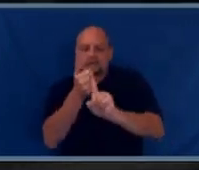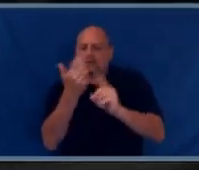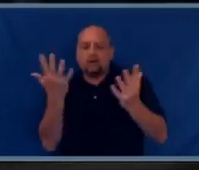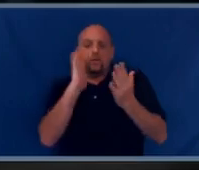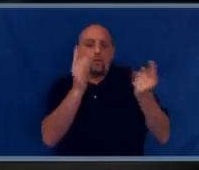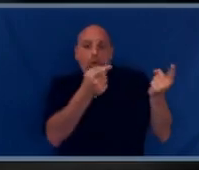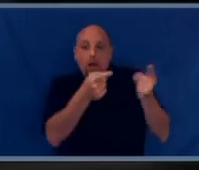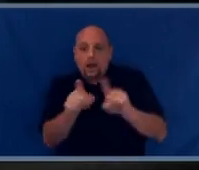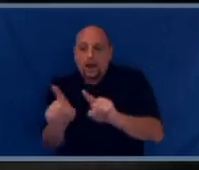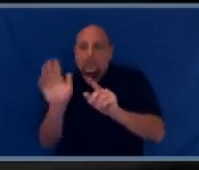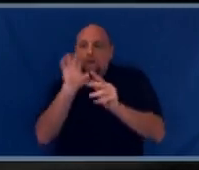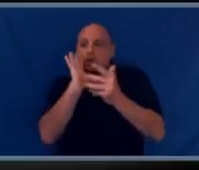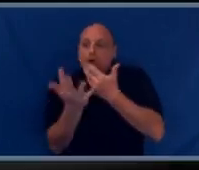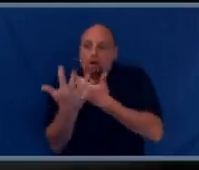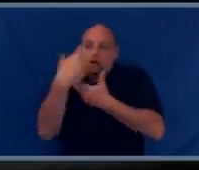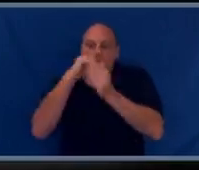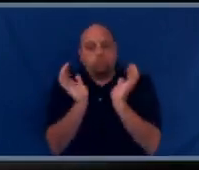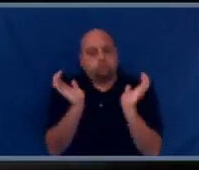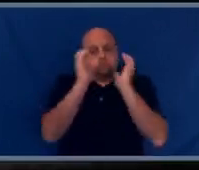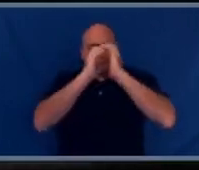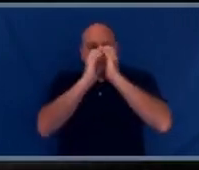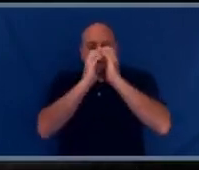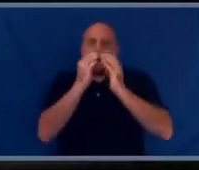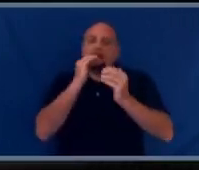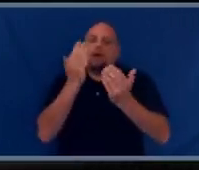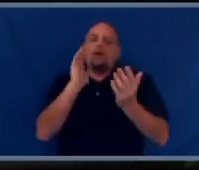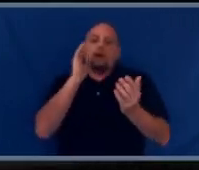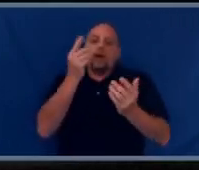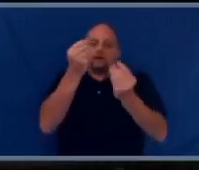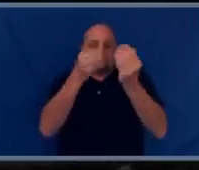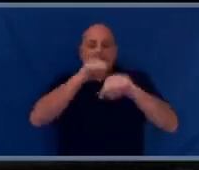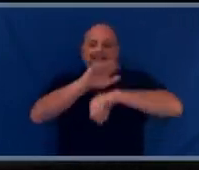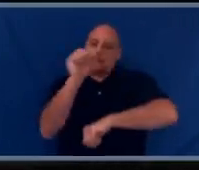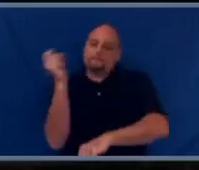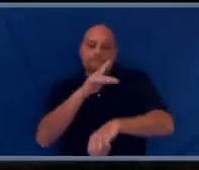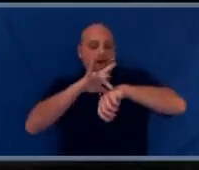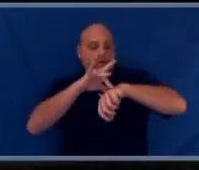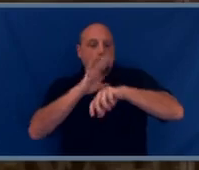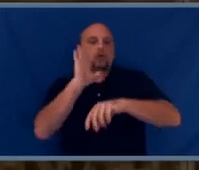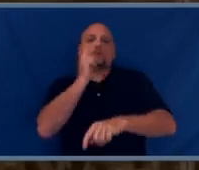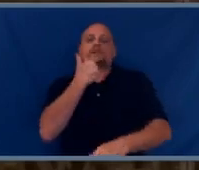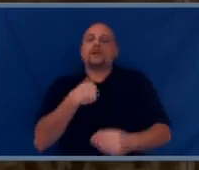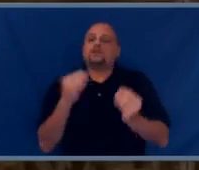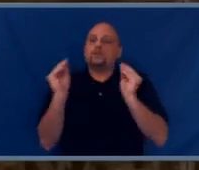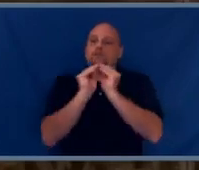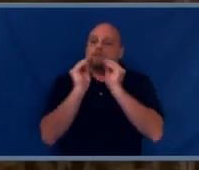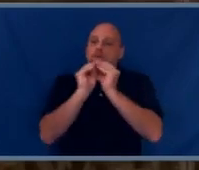CAPSULE COULD TELL US MORE ABOUT THE HISTORY OF THE SOLAR SYSTEM. THAT'S WHY IN 2023 THE SAMPLE